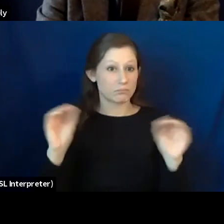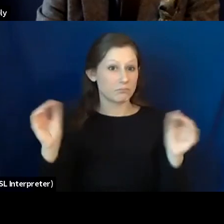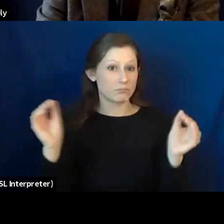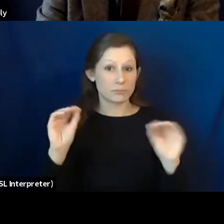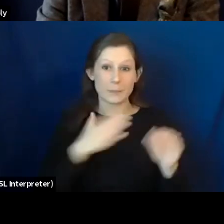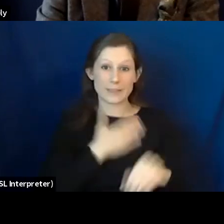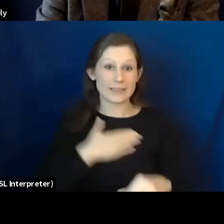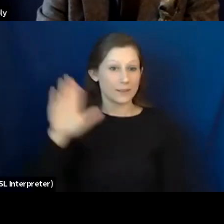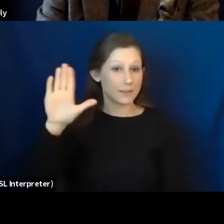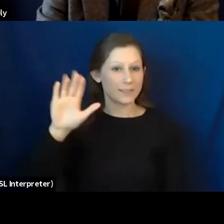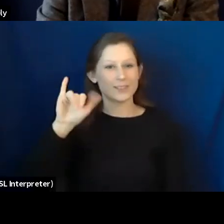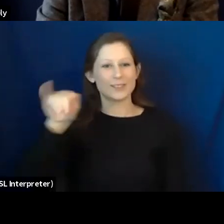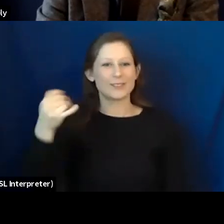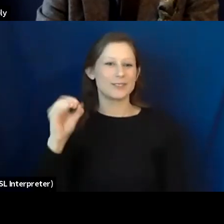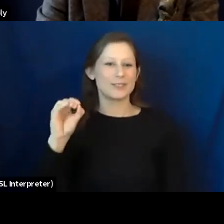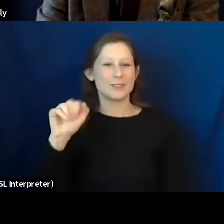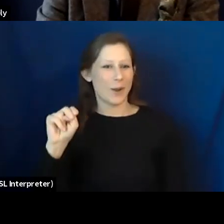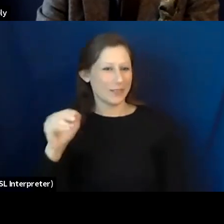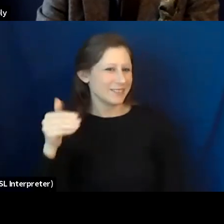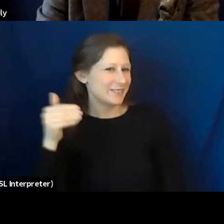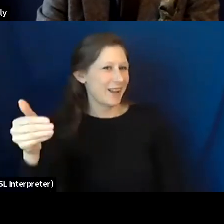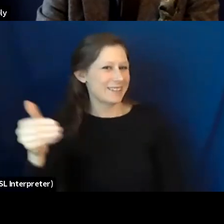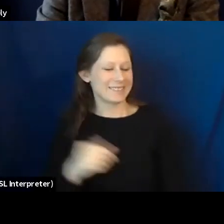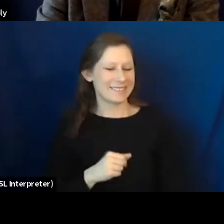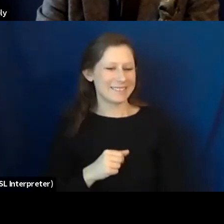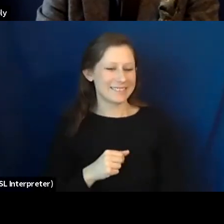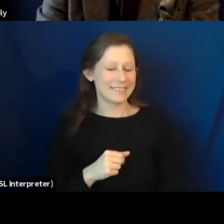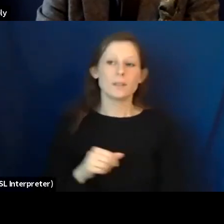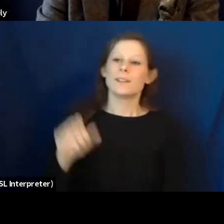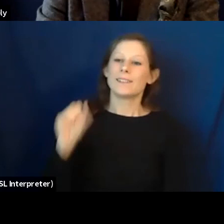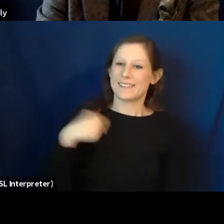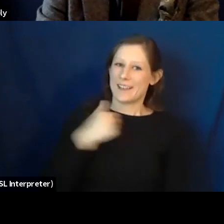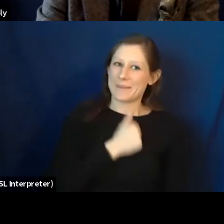i see jones ray's hand yes go ahead joan oh i apologize i might have missed this part